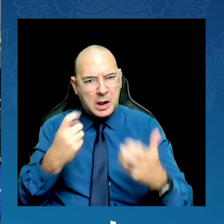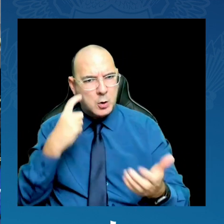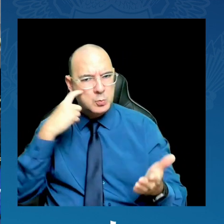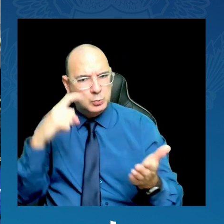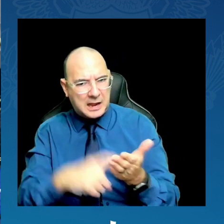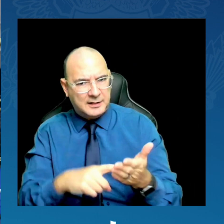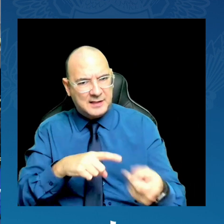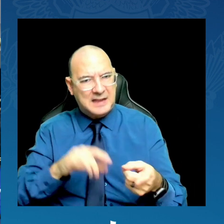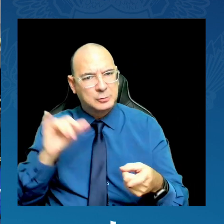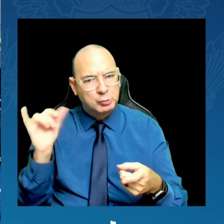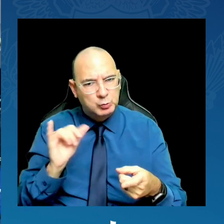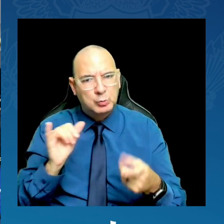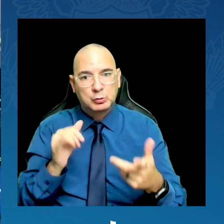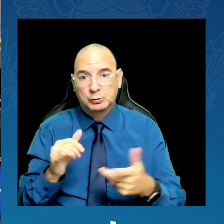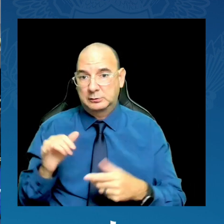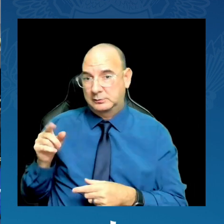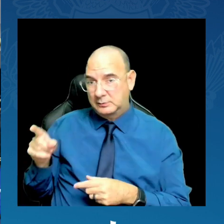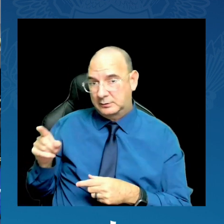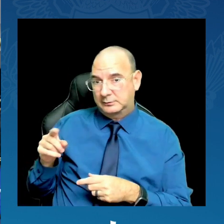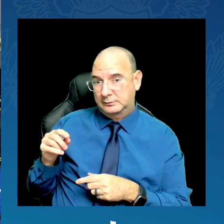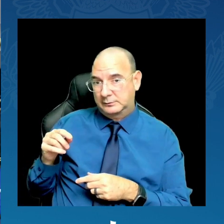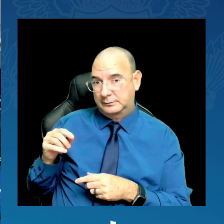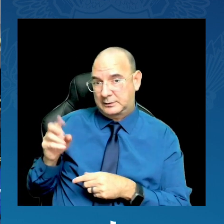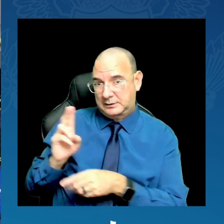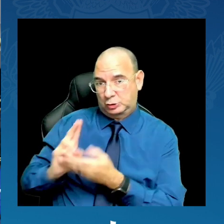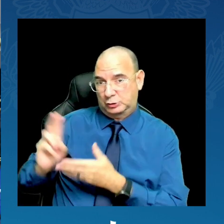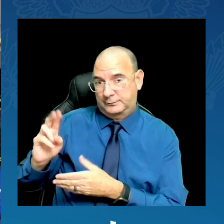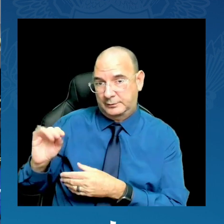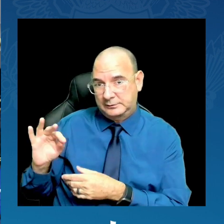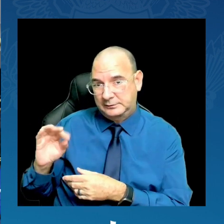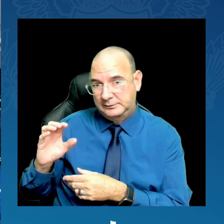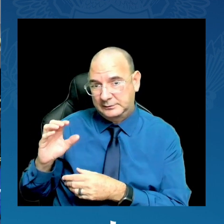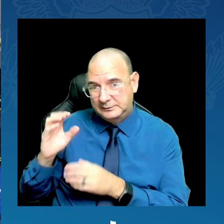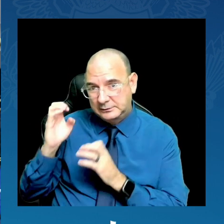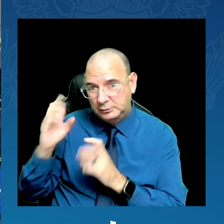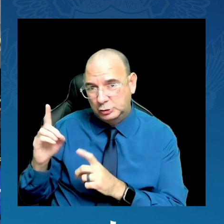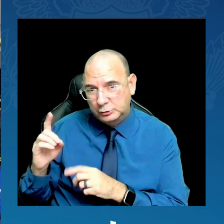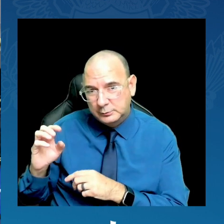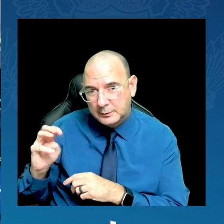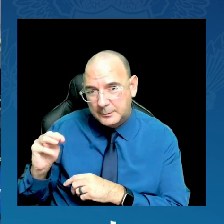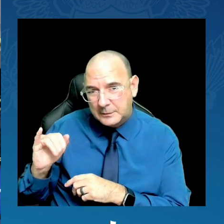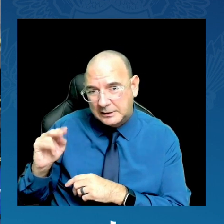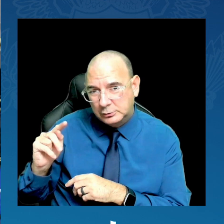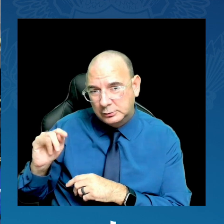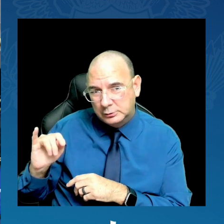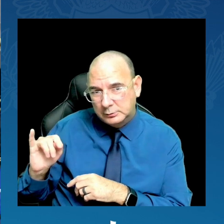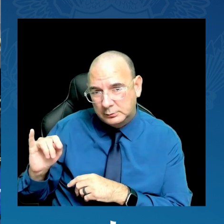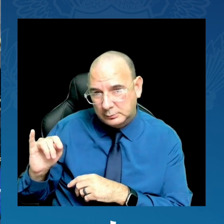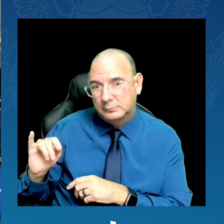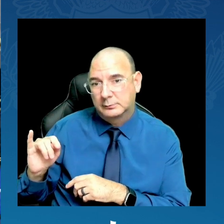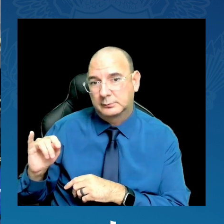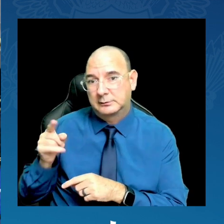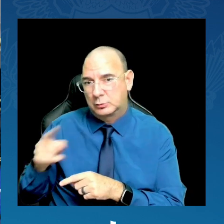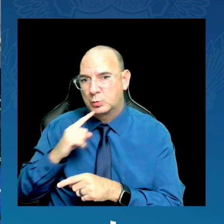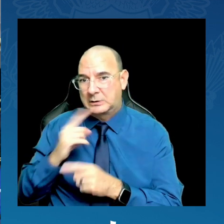of Education Cindy Martin, who is here, who is is really a leader on a lot of these issues.